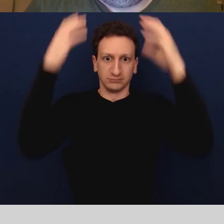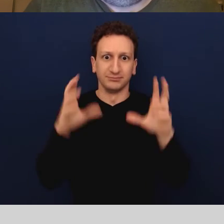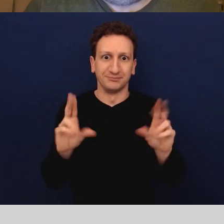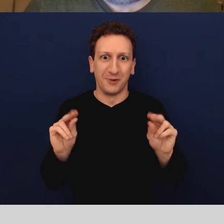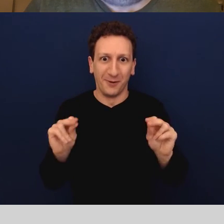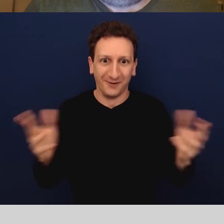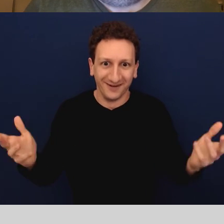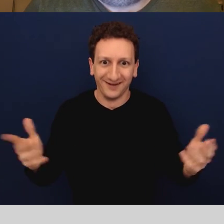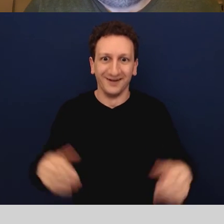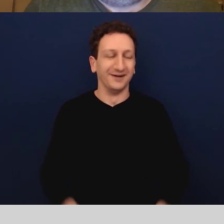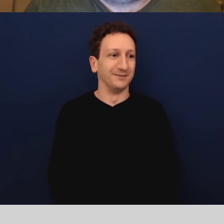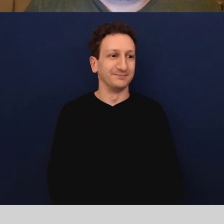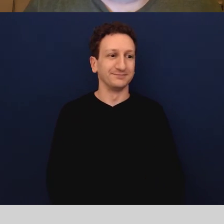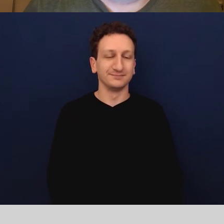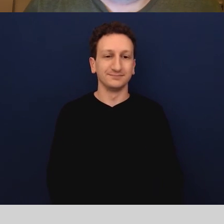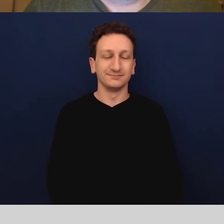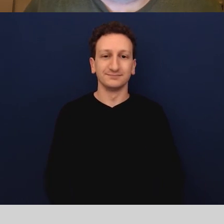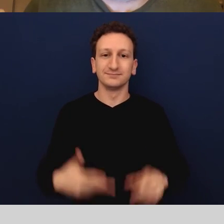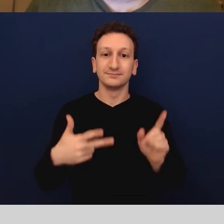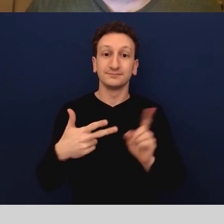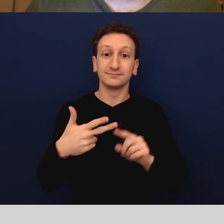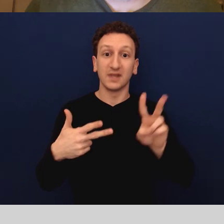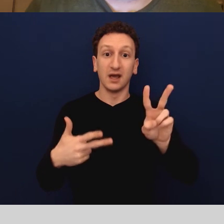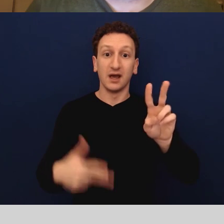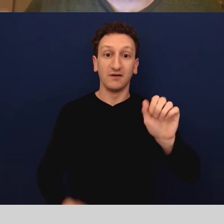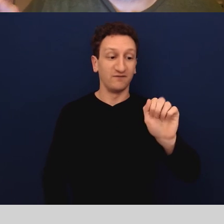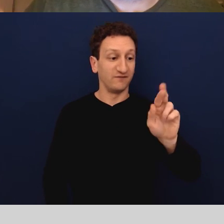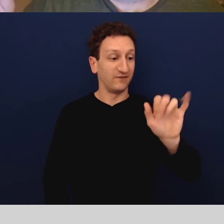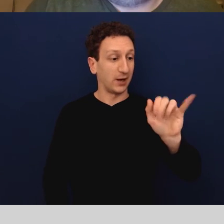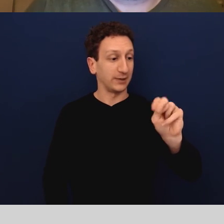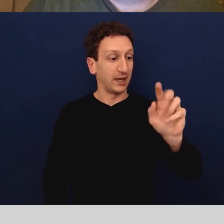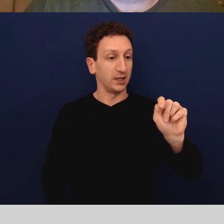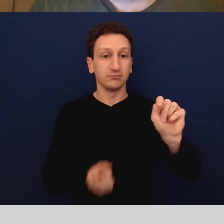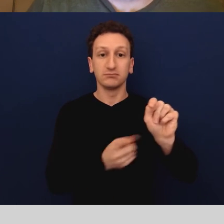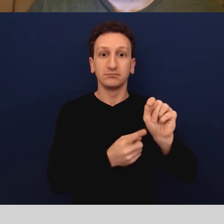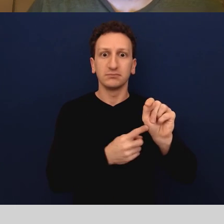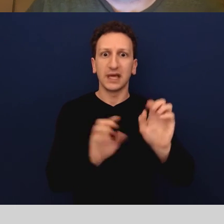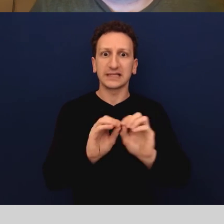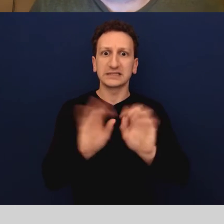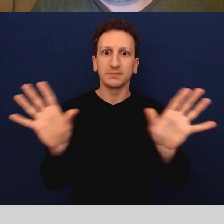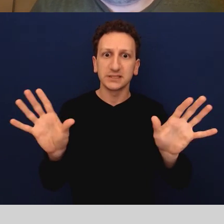Variant is explicit. This is great for the time you want to explicitly say which path you wanna take.